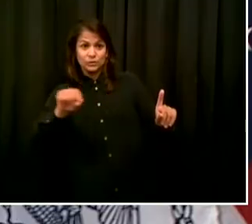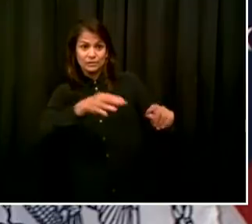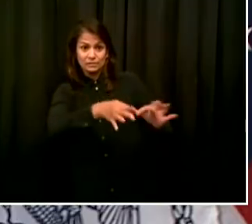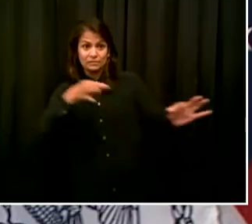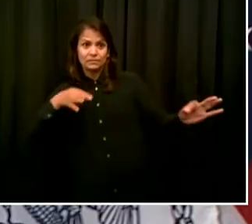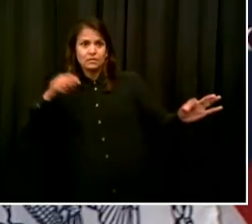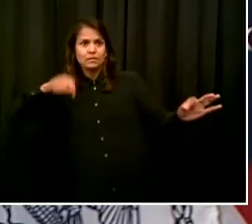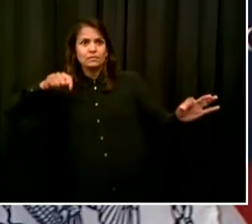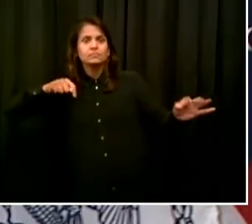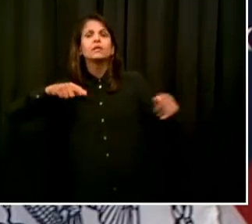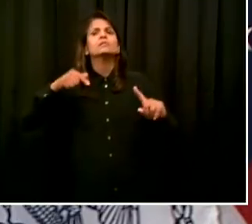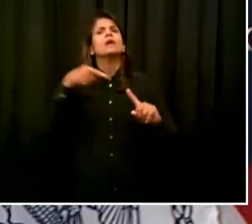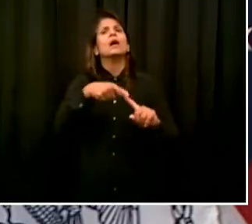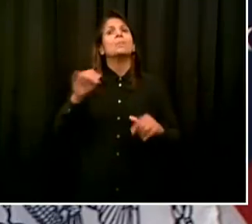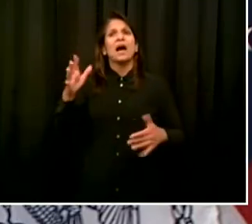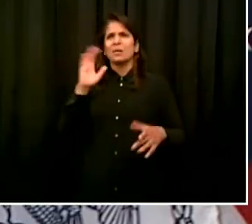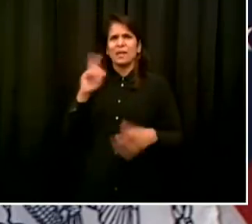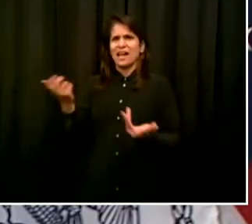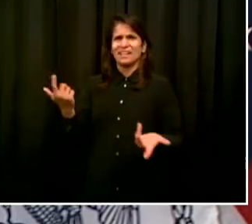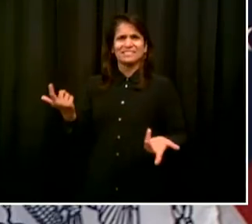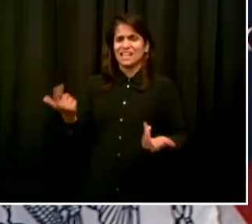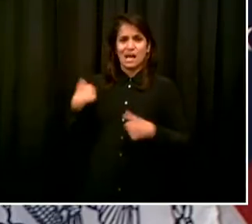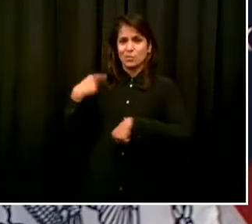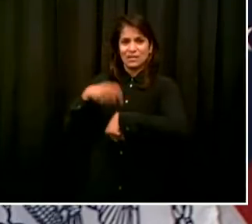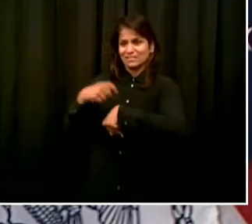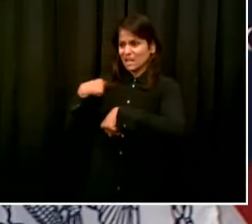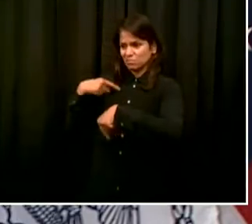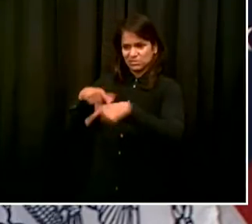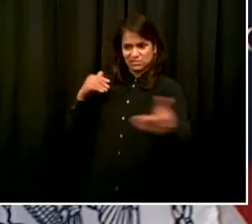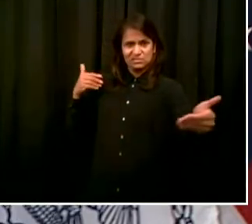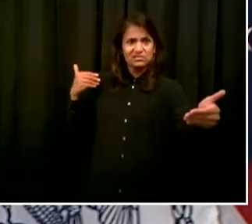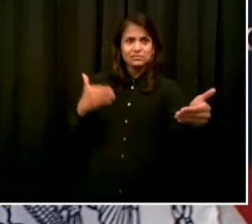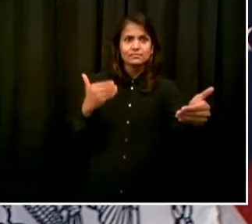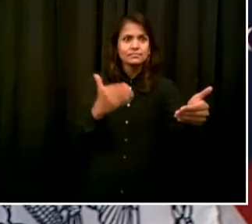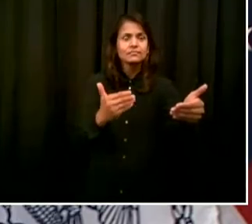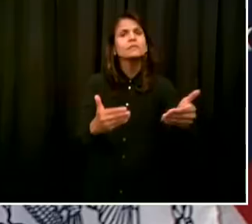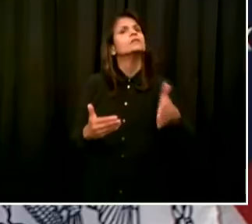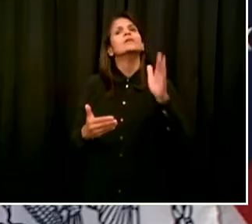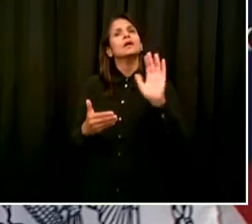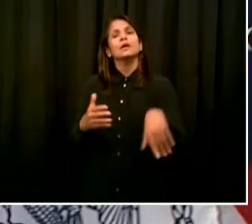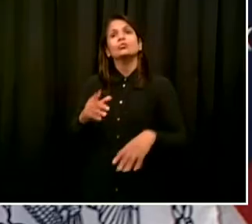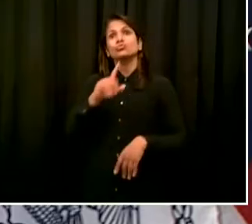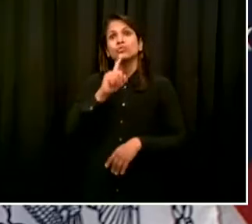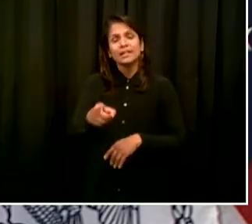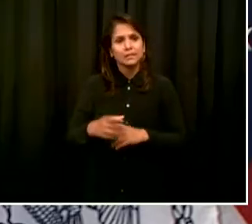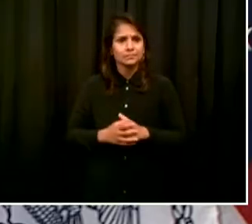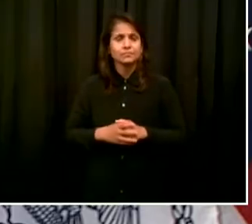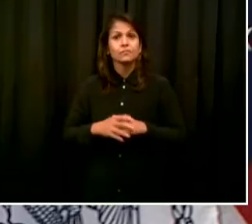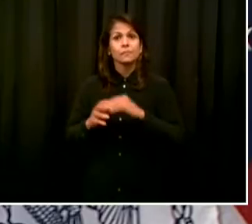I THINK YOU'RE EXACTLY RIGHT. WE ARE DEFINITELY RUNNING OUT OF TIME. LOOK, IT WAS VERY CYNICAL TO